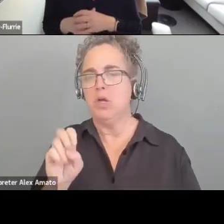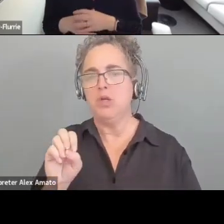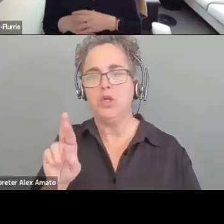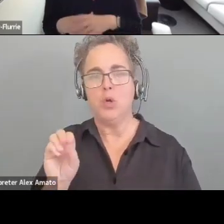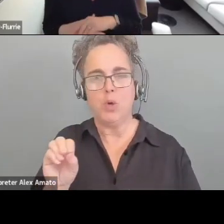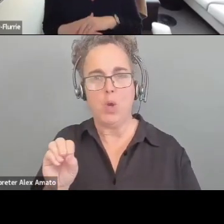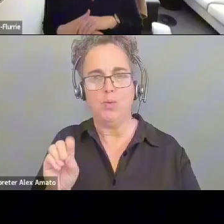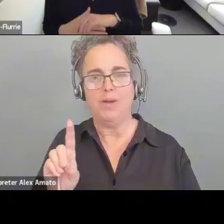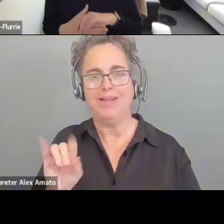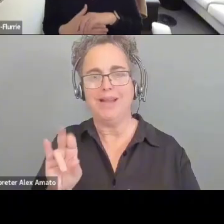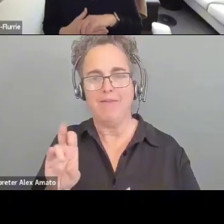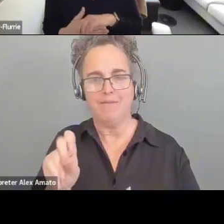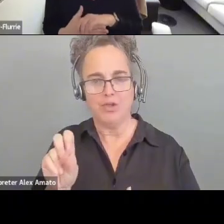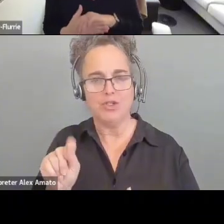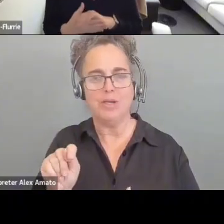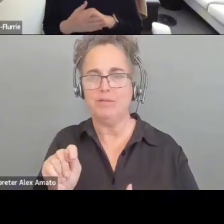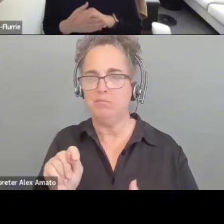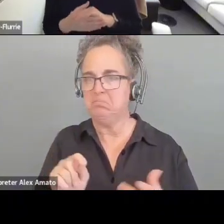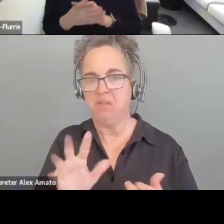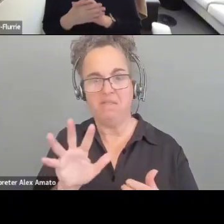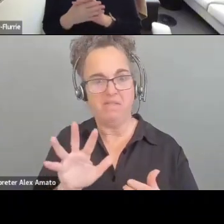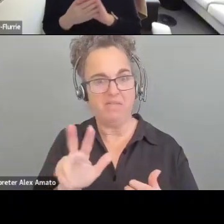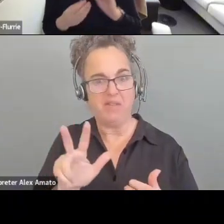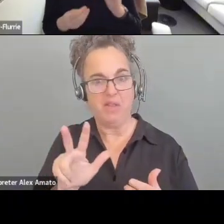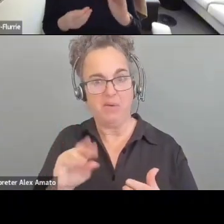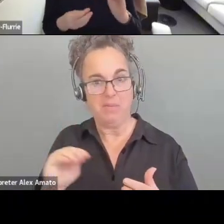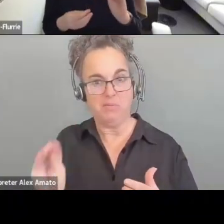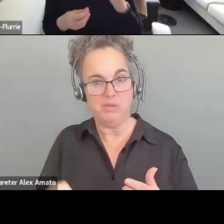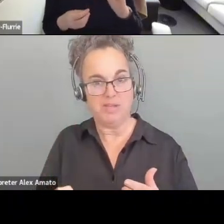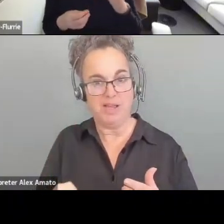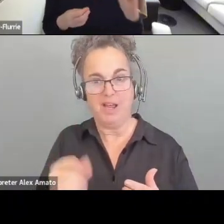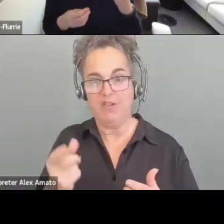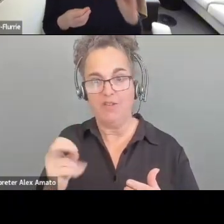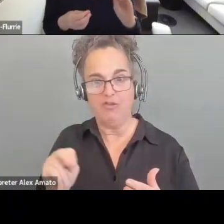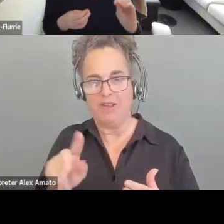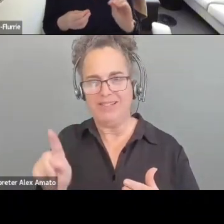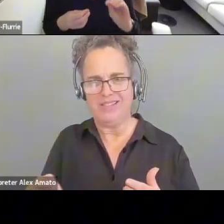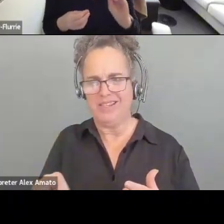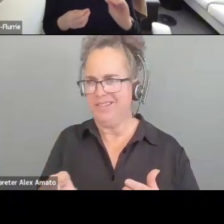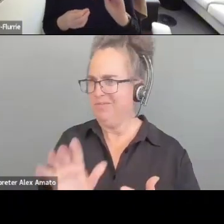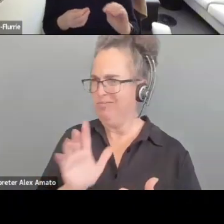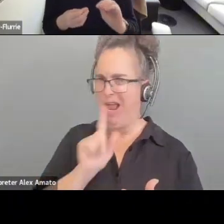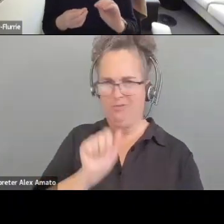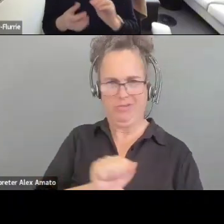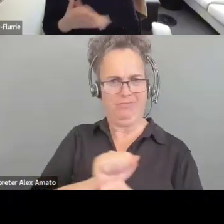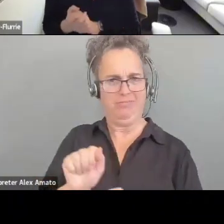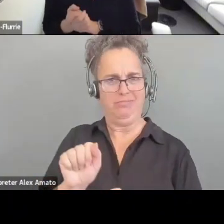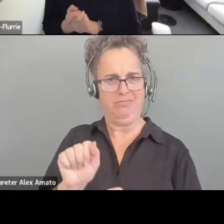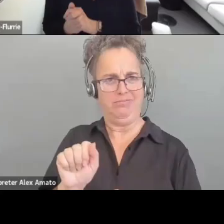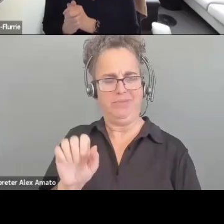That's 53% of Gen Z, over 70, it's about 73% of gen alpha.